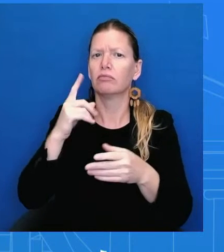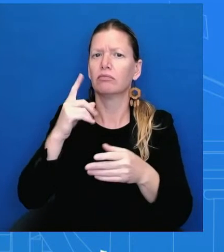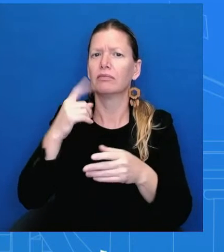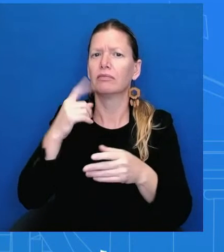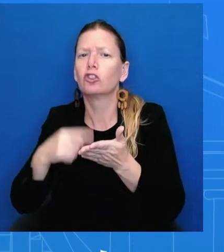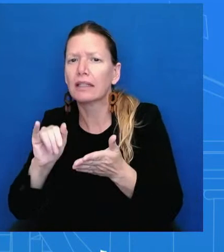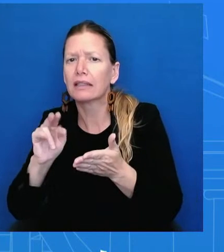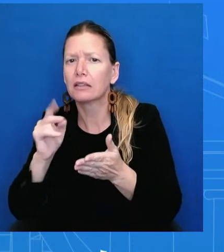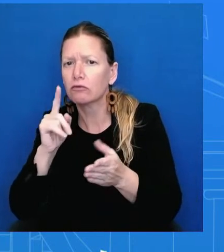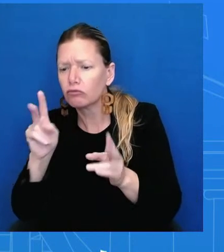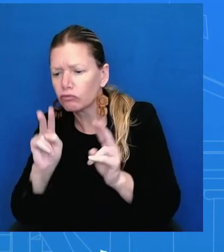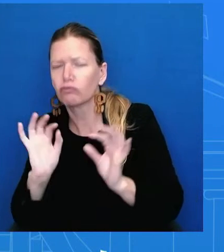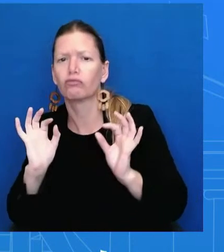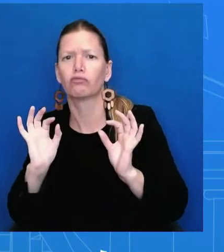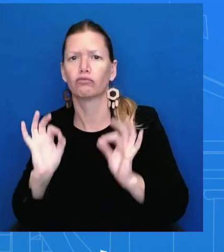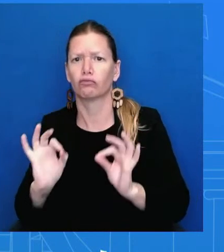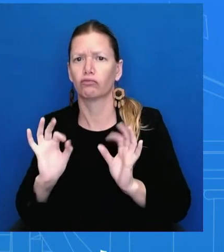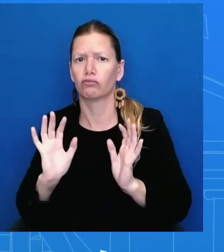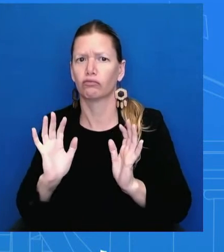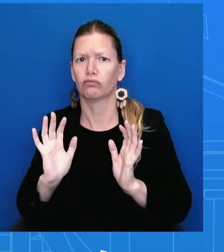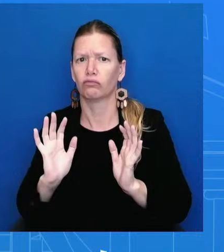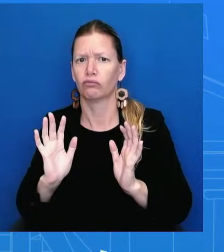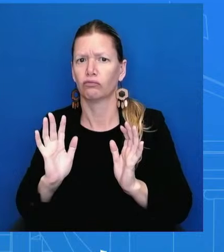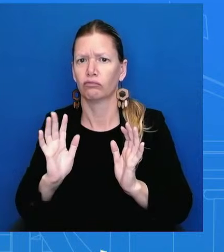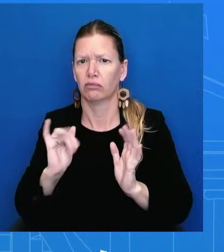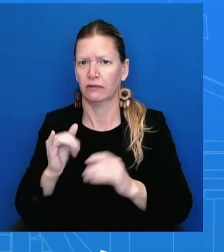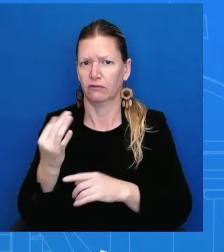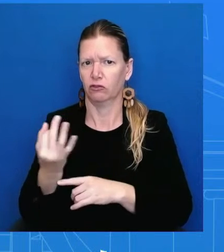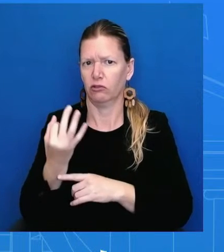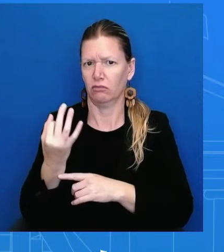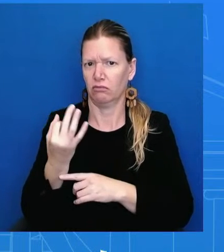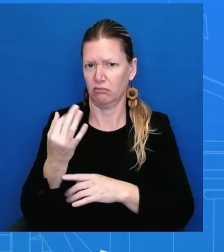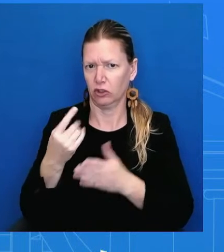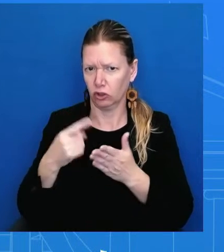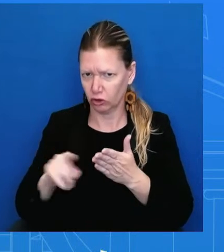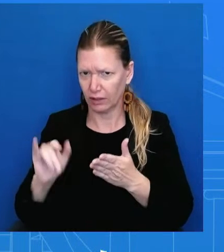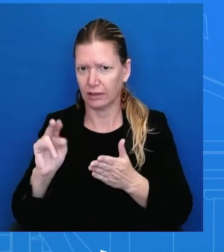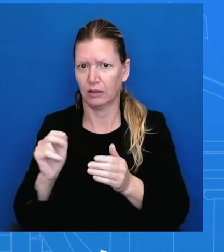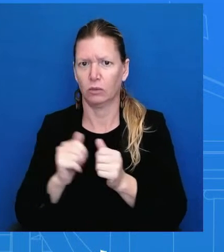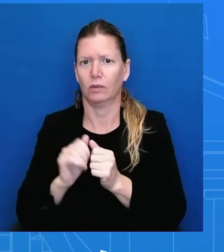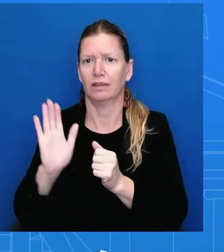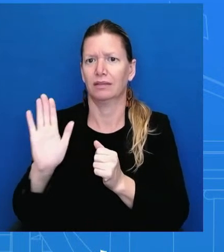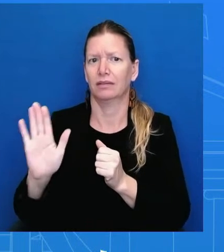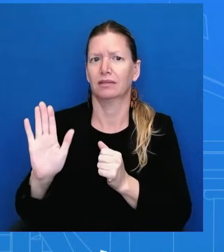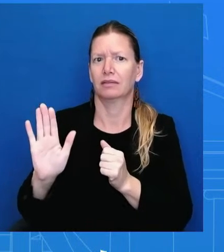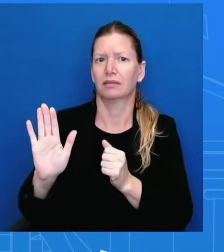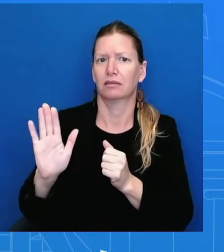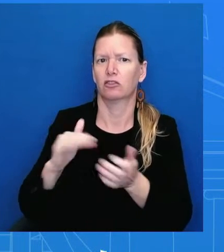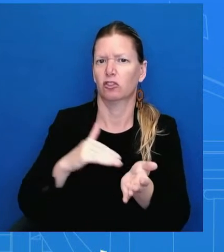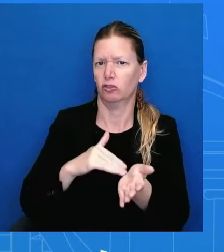He had a check-in with his -- with his medical doctor, which is something that he does a couple times a week,